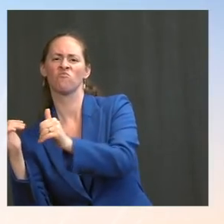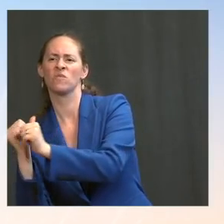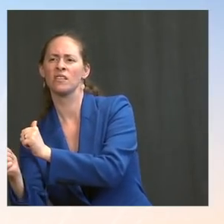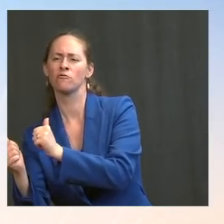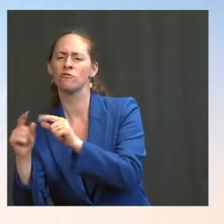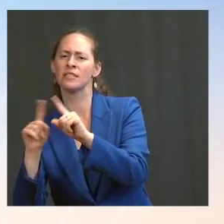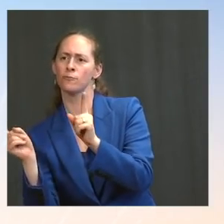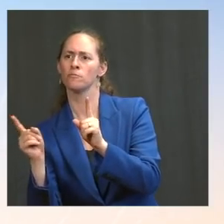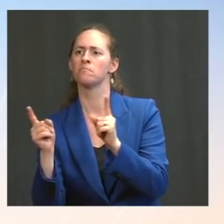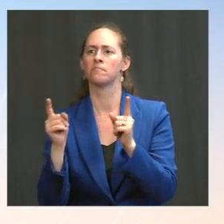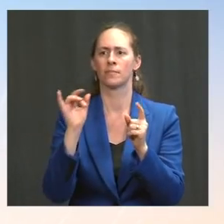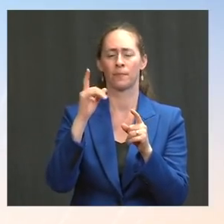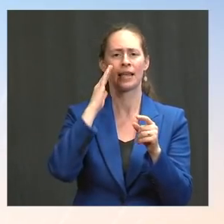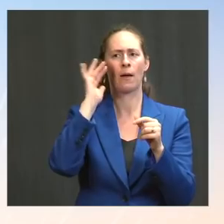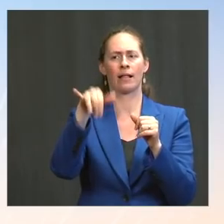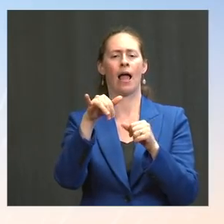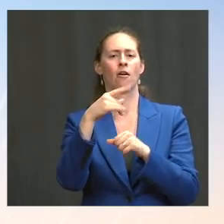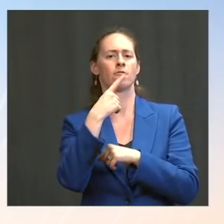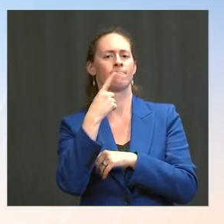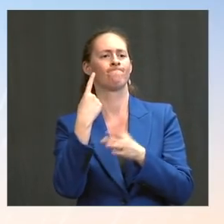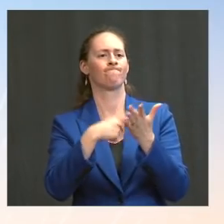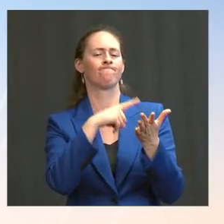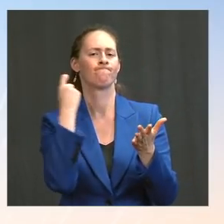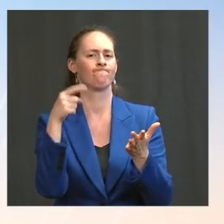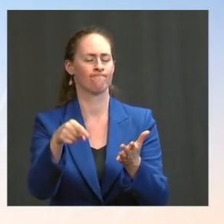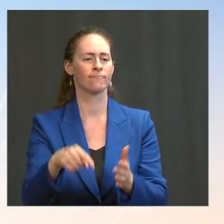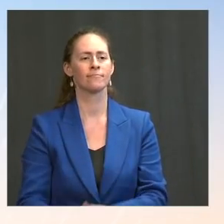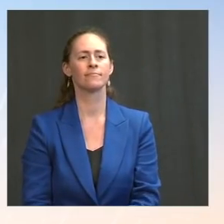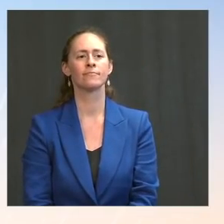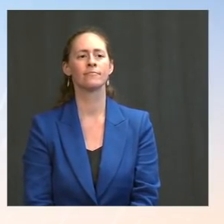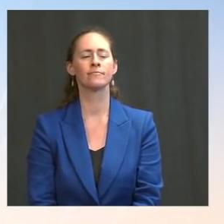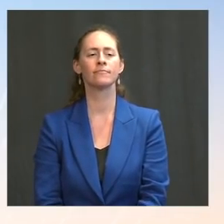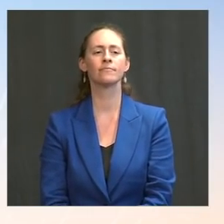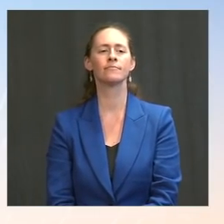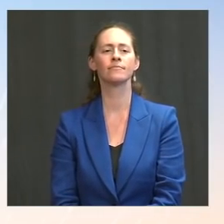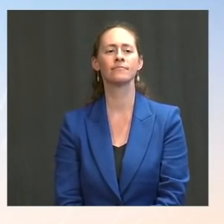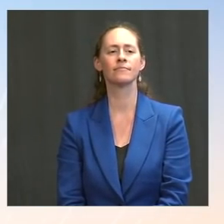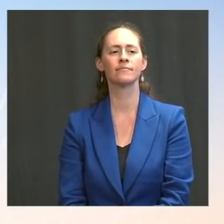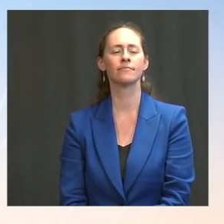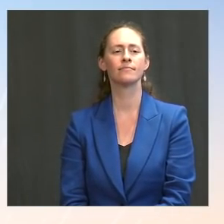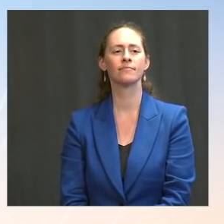doing anything to change the 2017 tax law. We will, of course, go to that when we go to reconciliation,